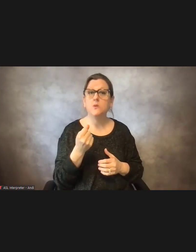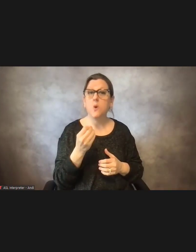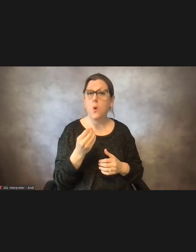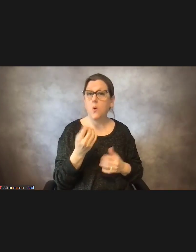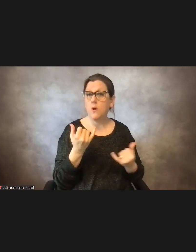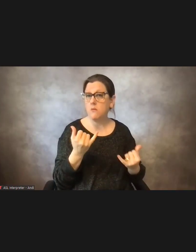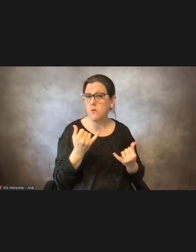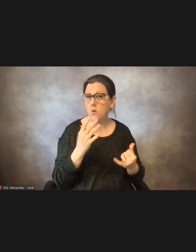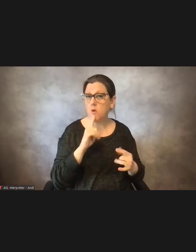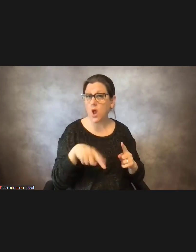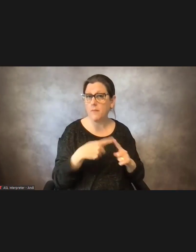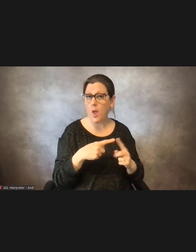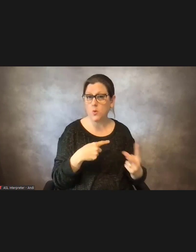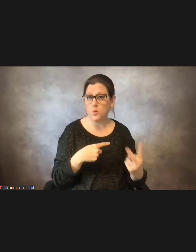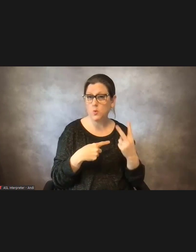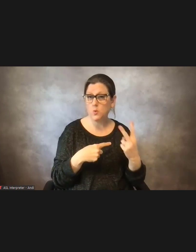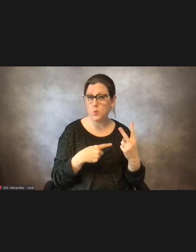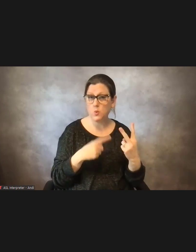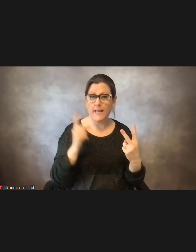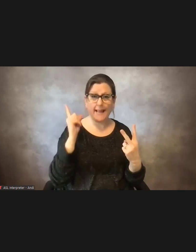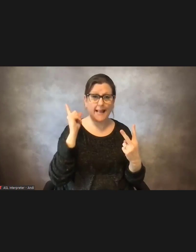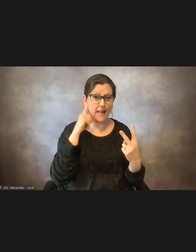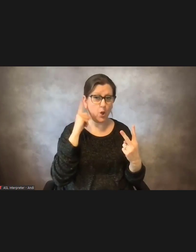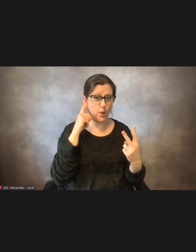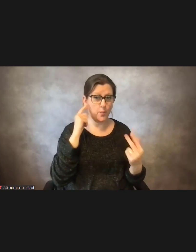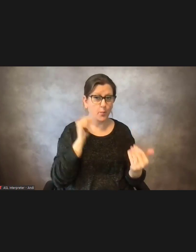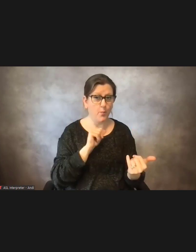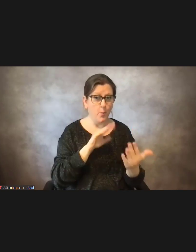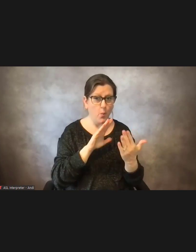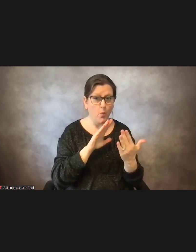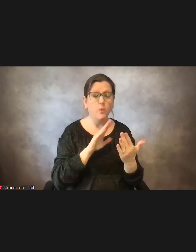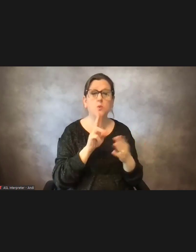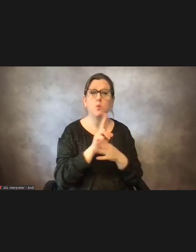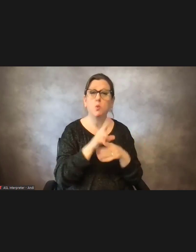these two hearing methods that are used during early childhood.